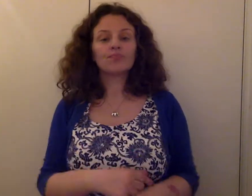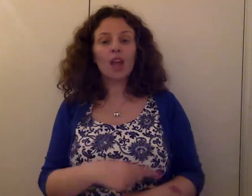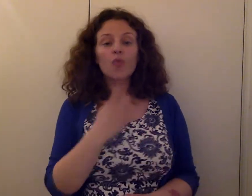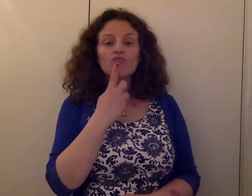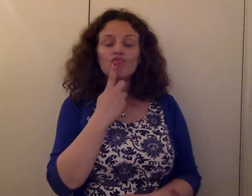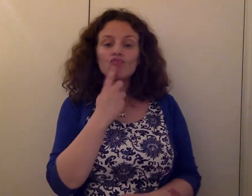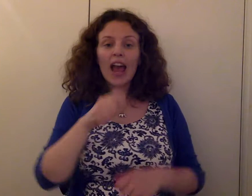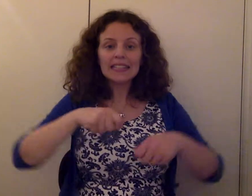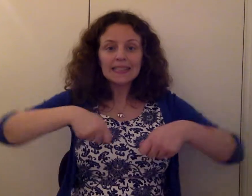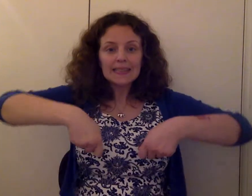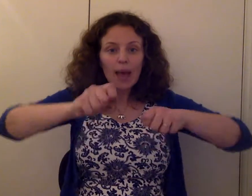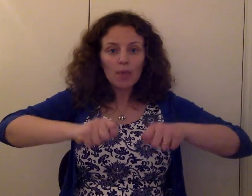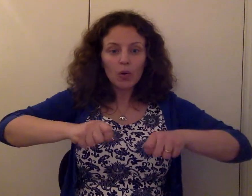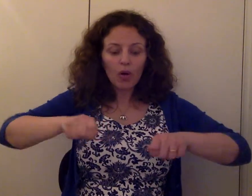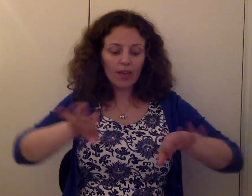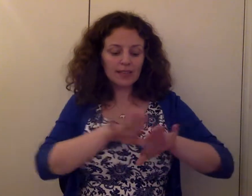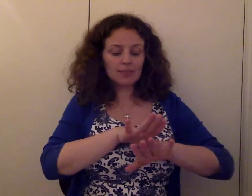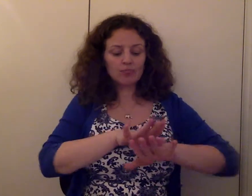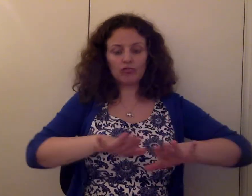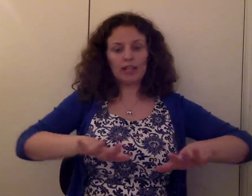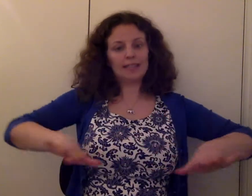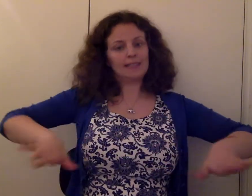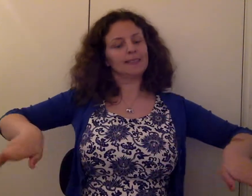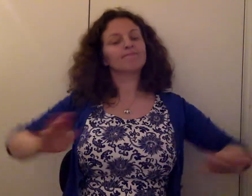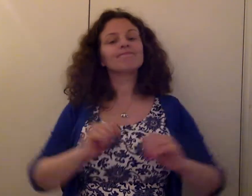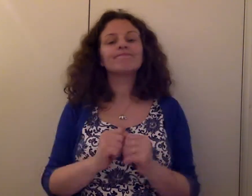Red table clothe spread out.